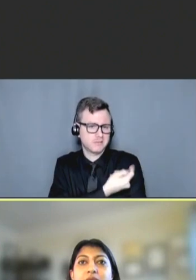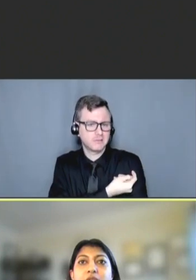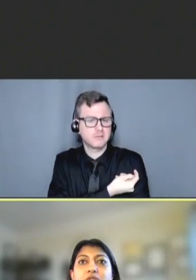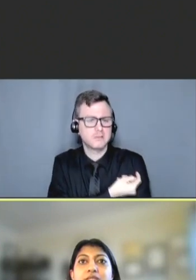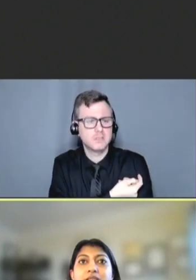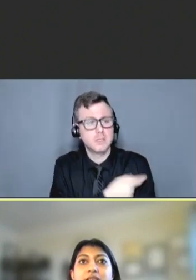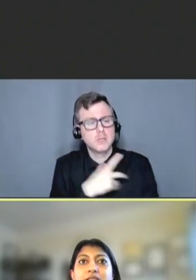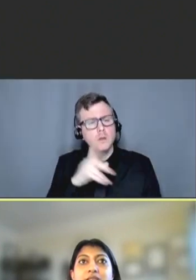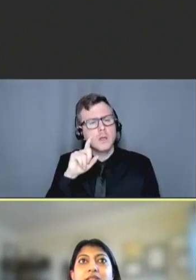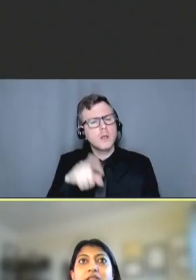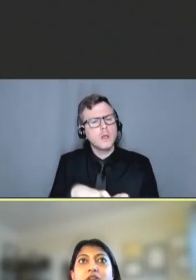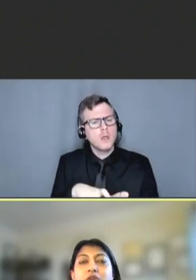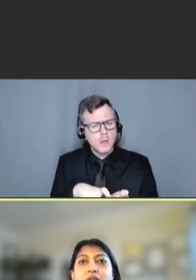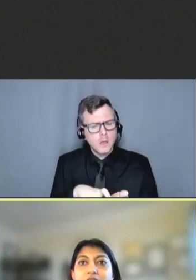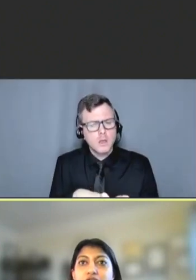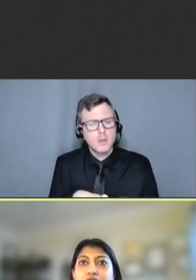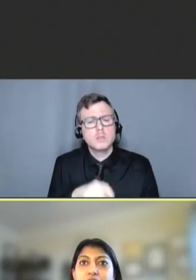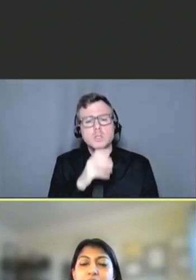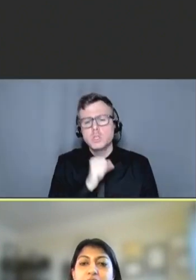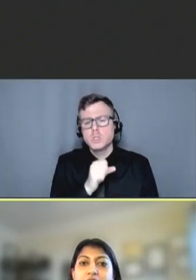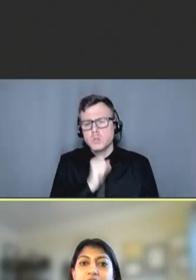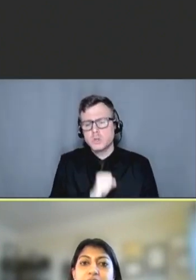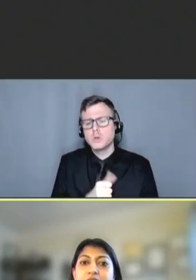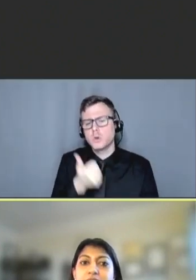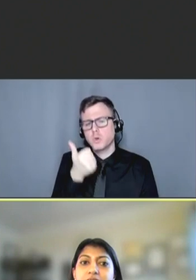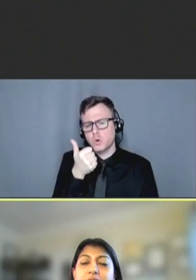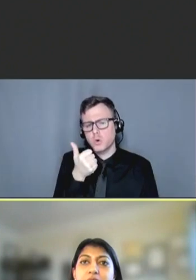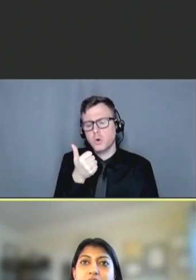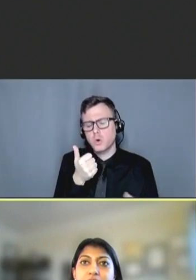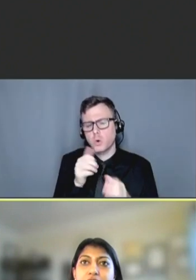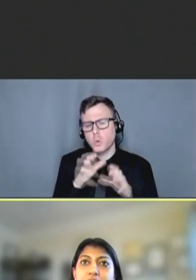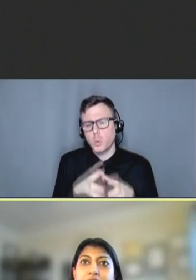And what you see is in the younger age group, that there seems to be some improvement in